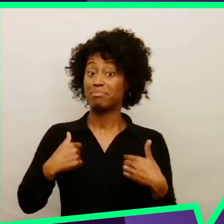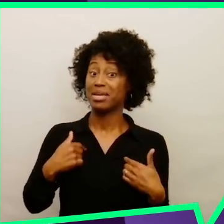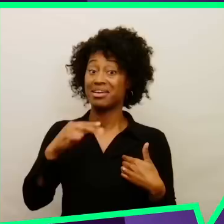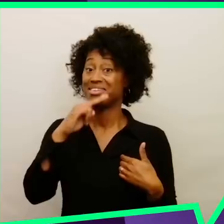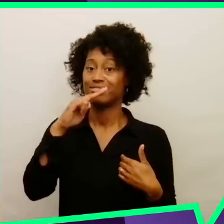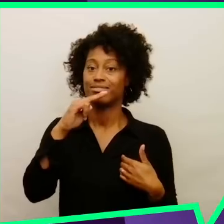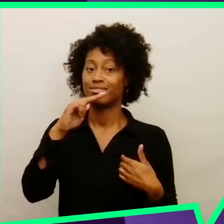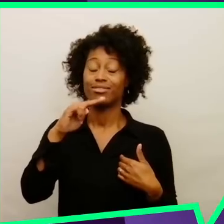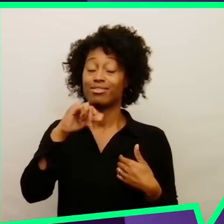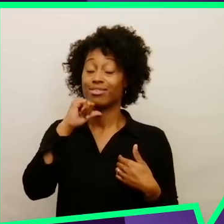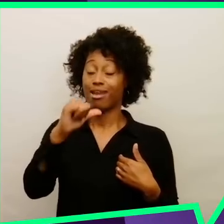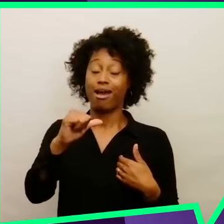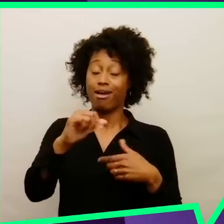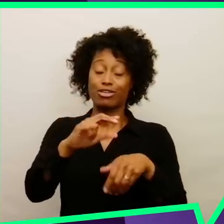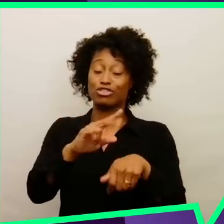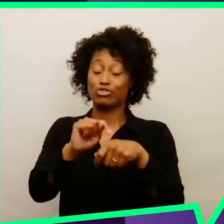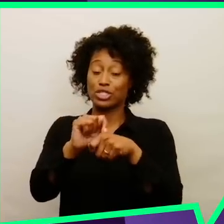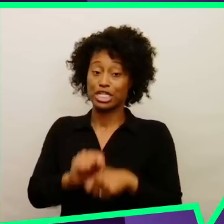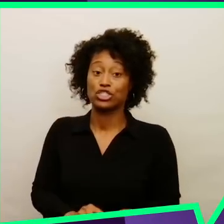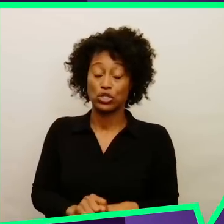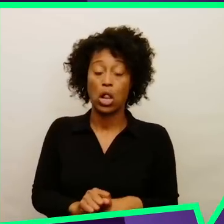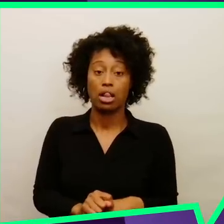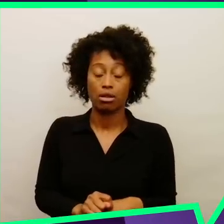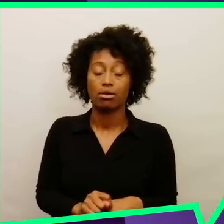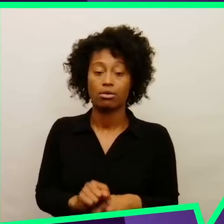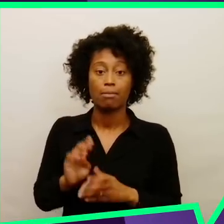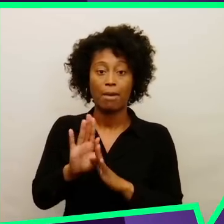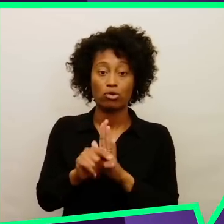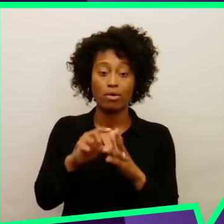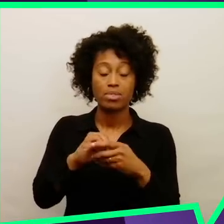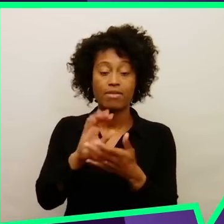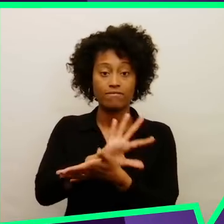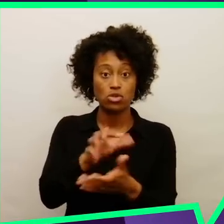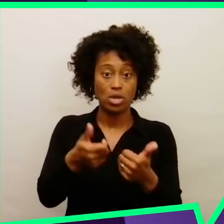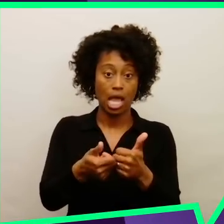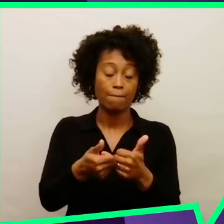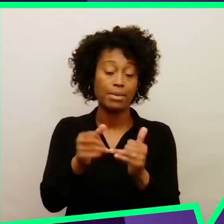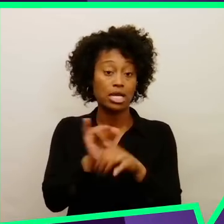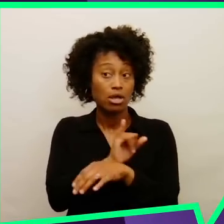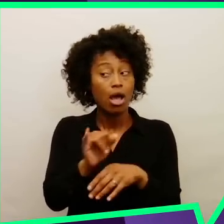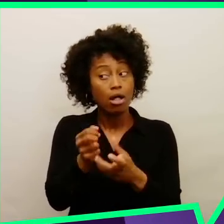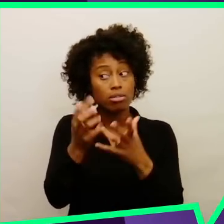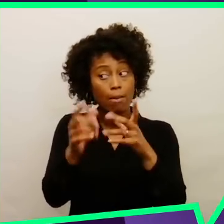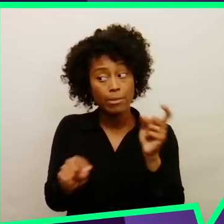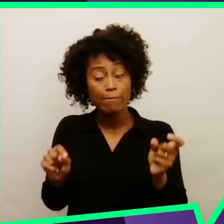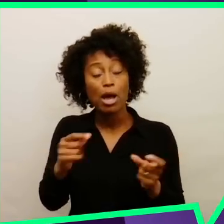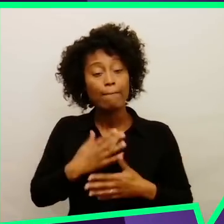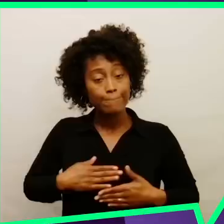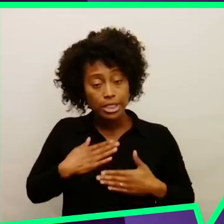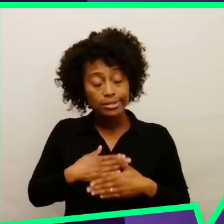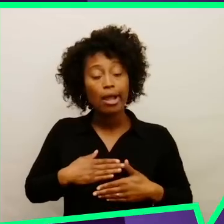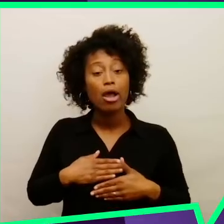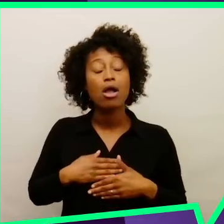I would say just be open and flexible. I come from a non-traditional background coming in the video game industry.